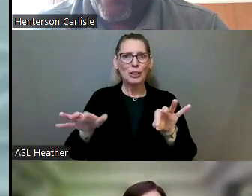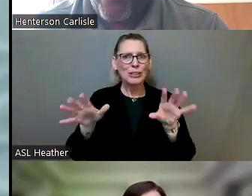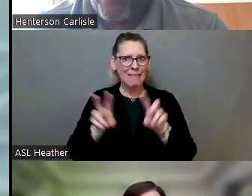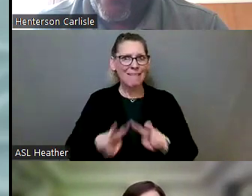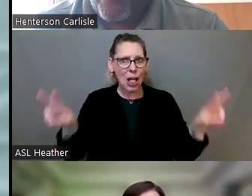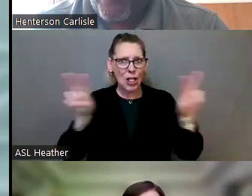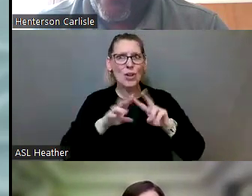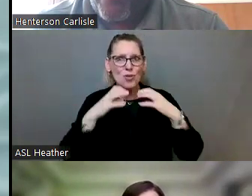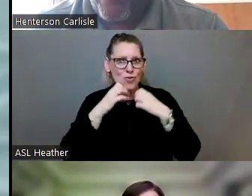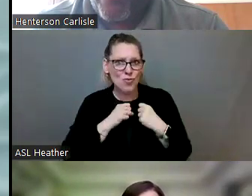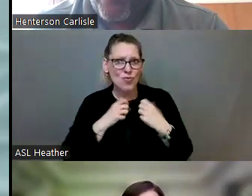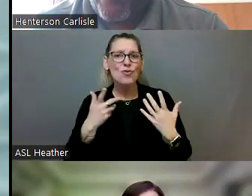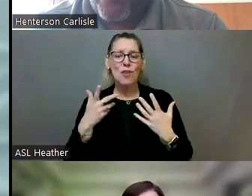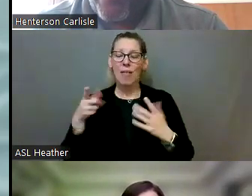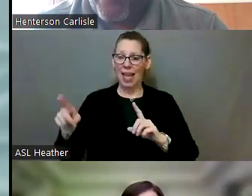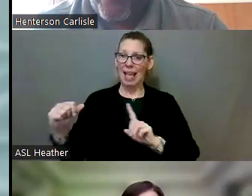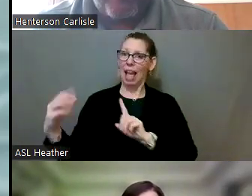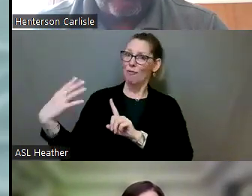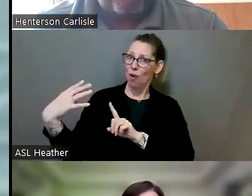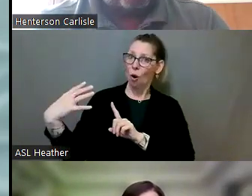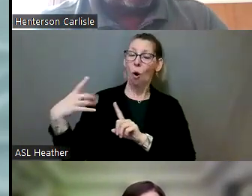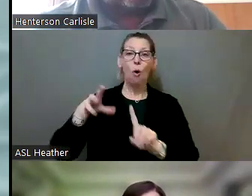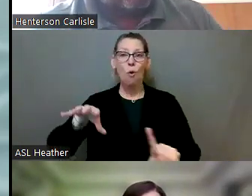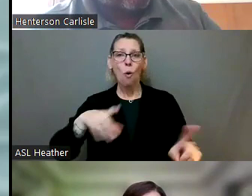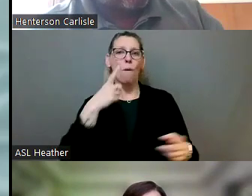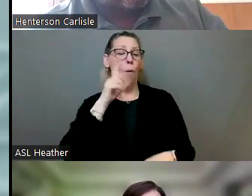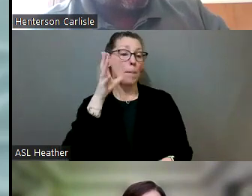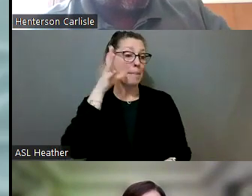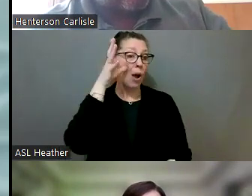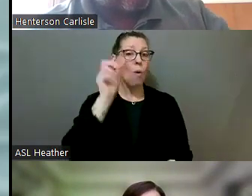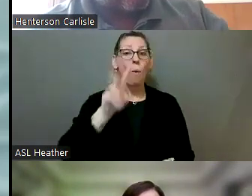to have them record videos whether it be for parents or for other students. So again,